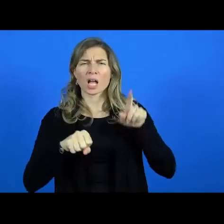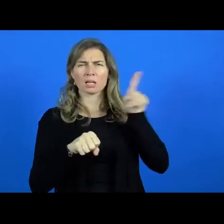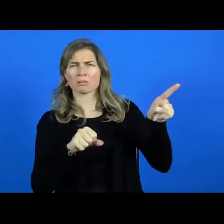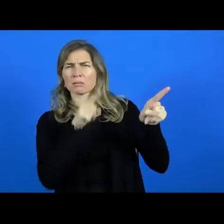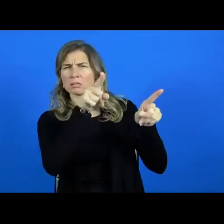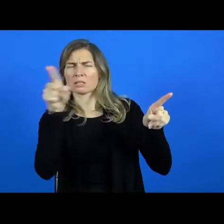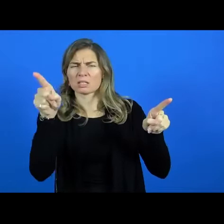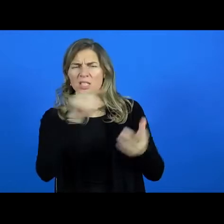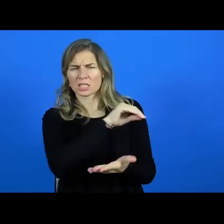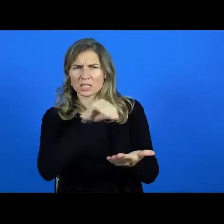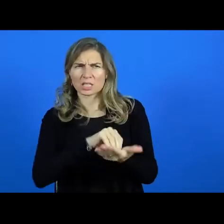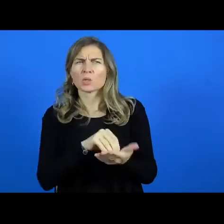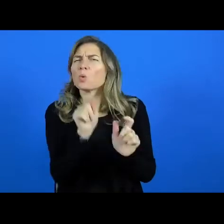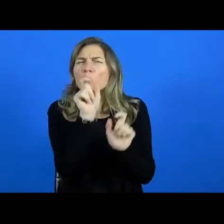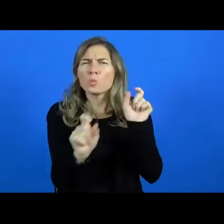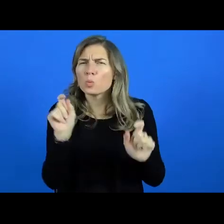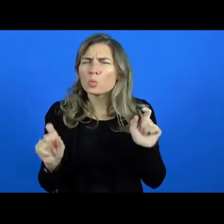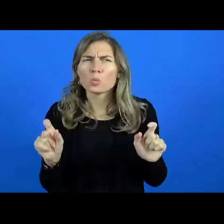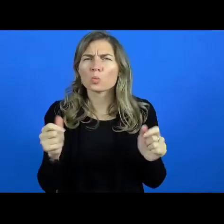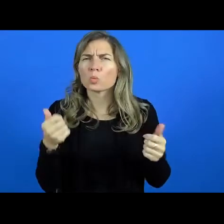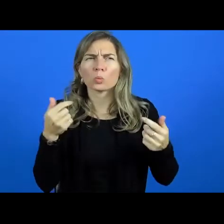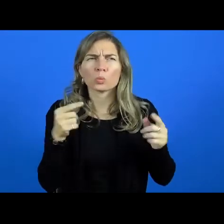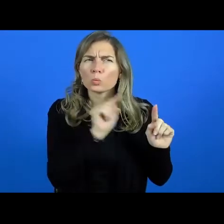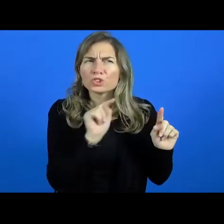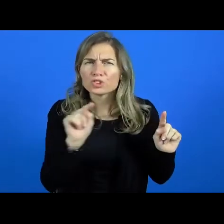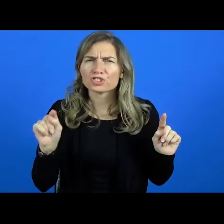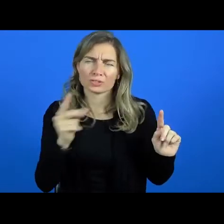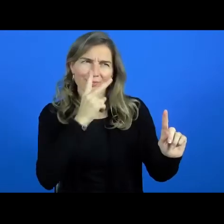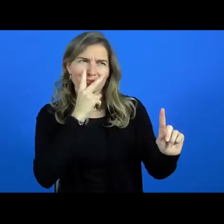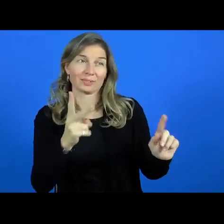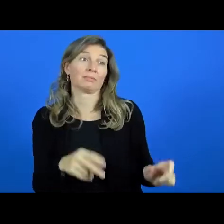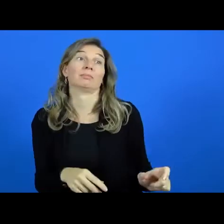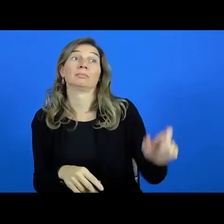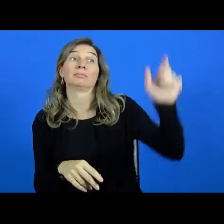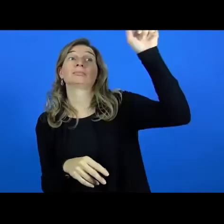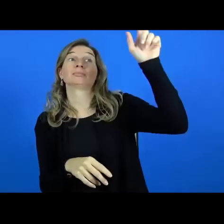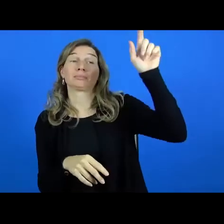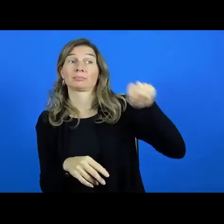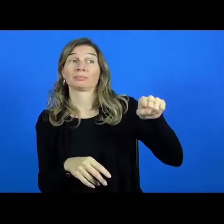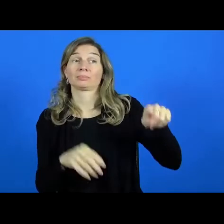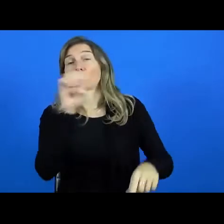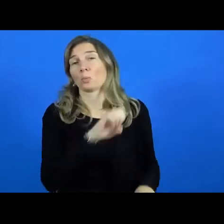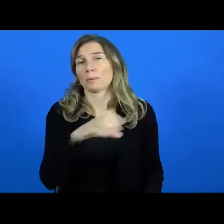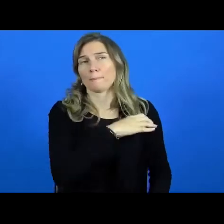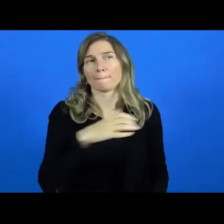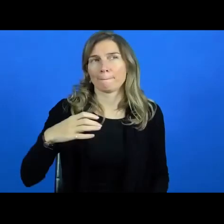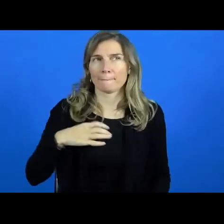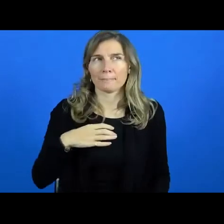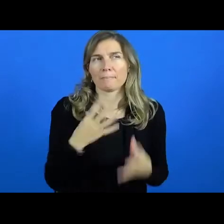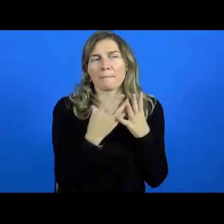But the first institution against which we receive a lot of complaints, it's European Commission for a few reasons.